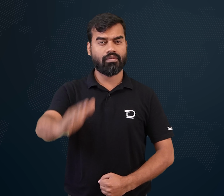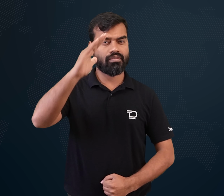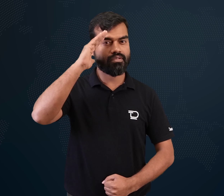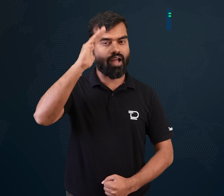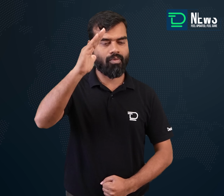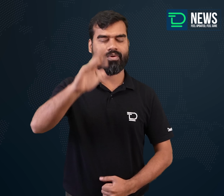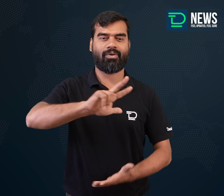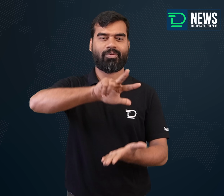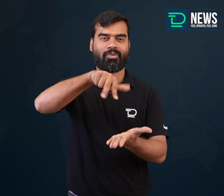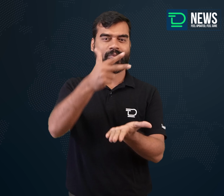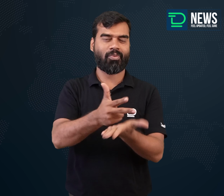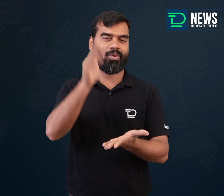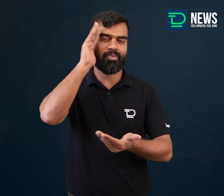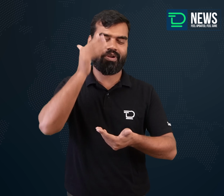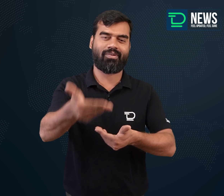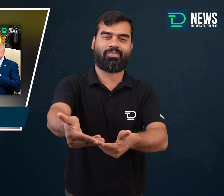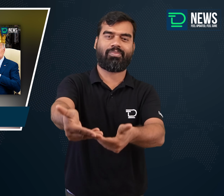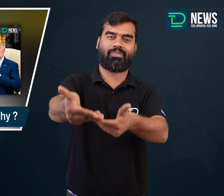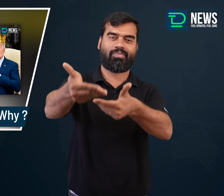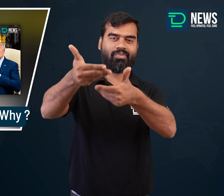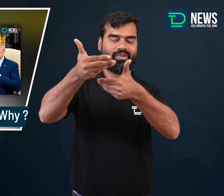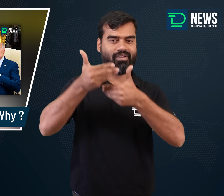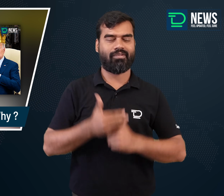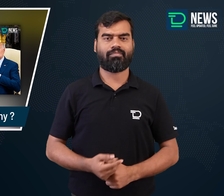Hi welcome to Deaf Talks News,